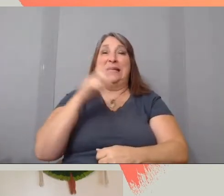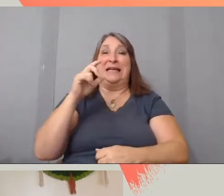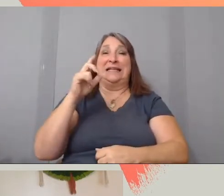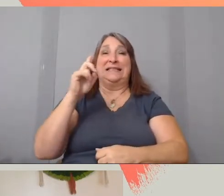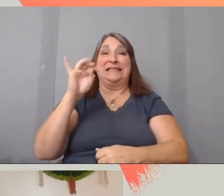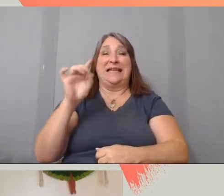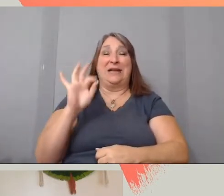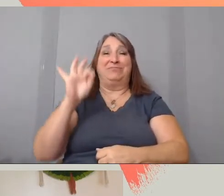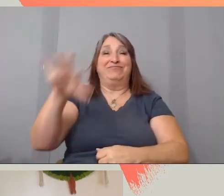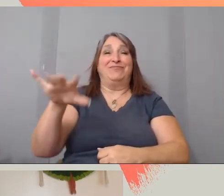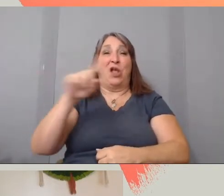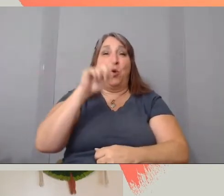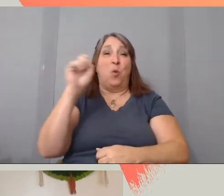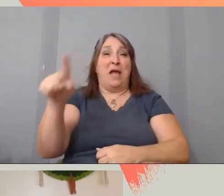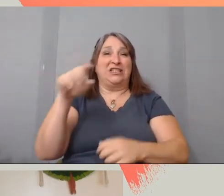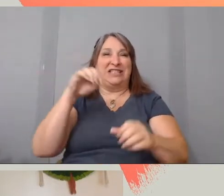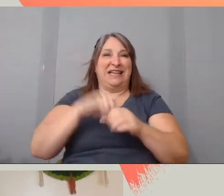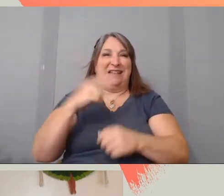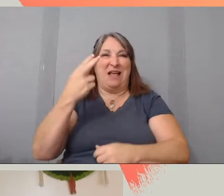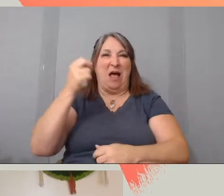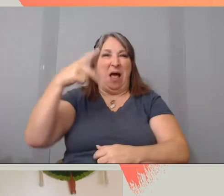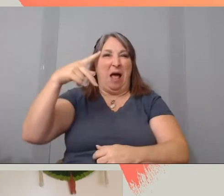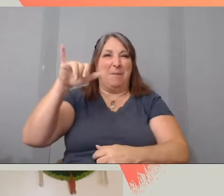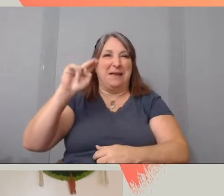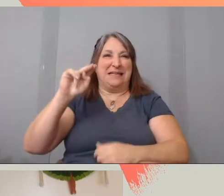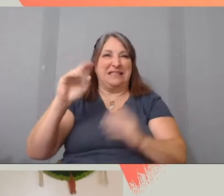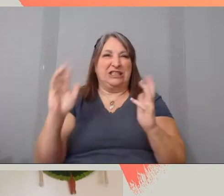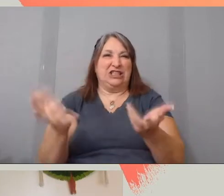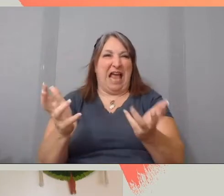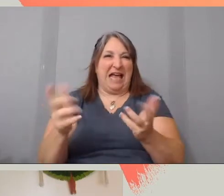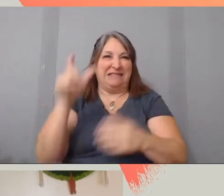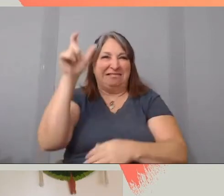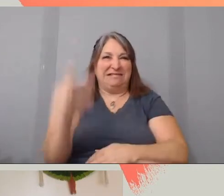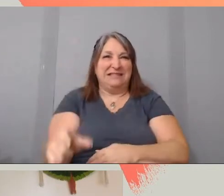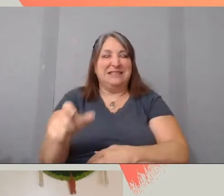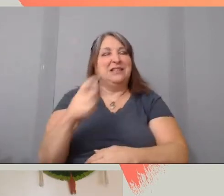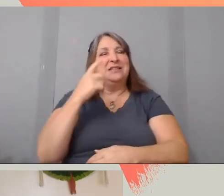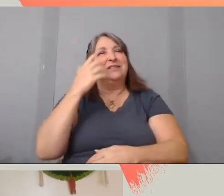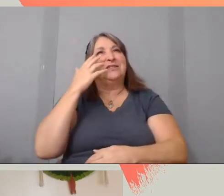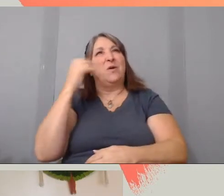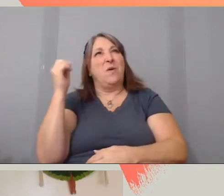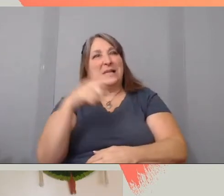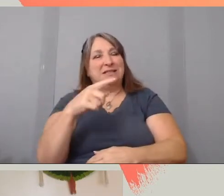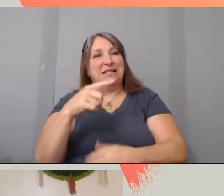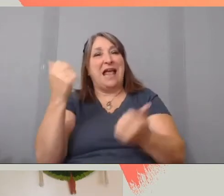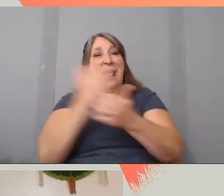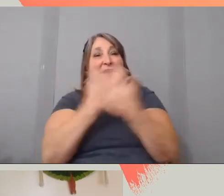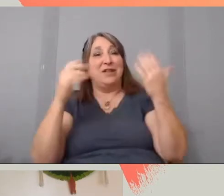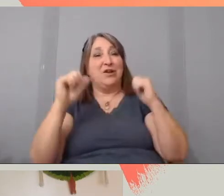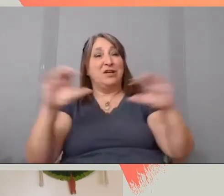to ask you why you decided of everything you could have done with your time this afternoon, or this morning,